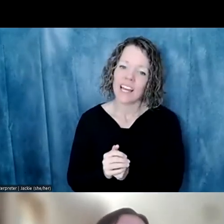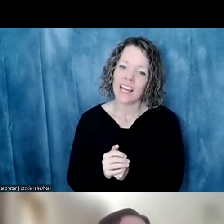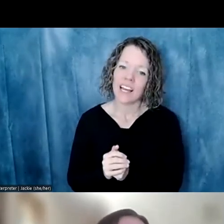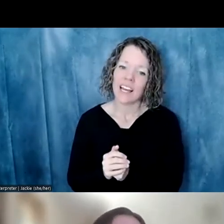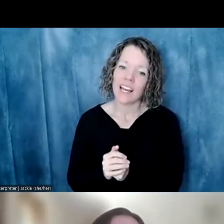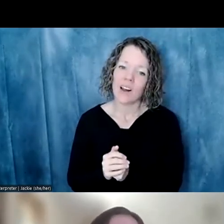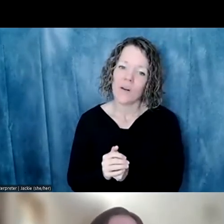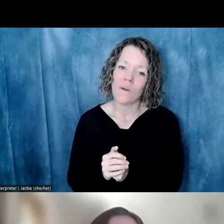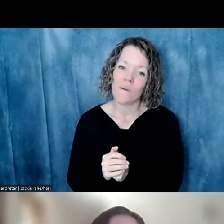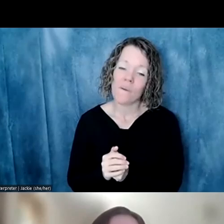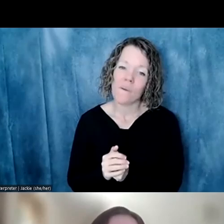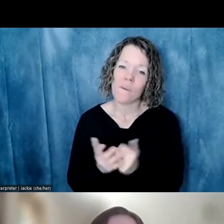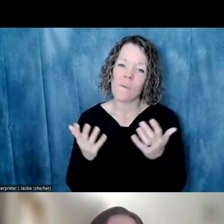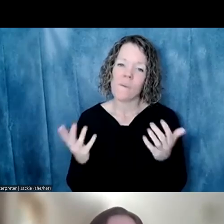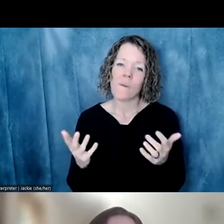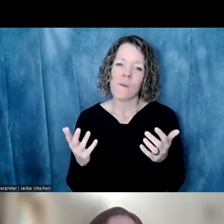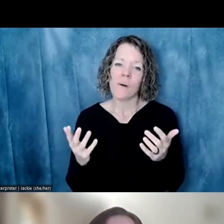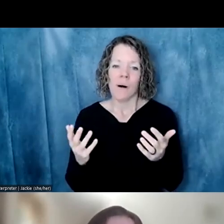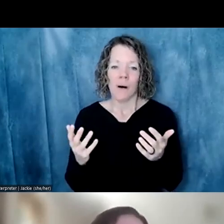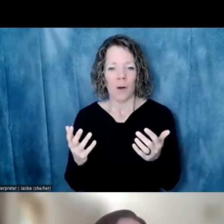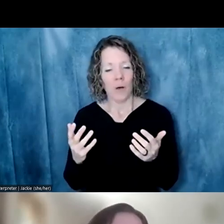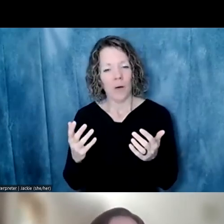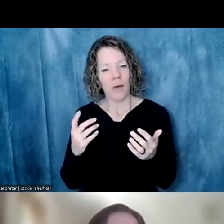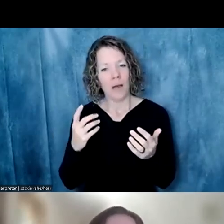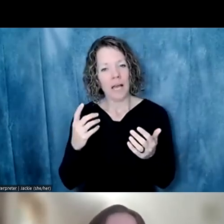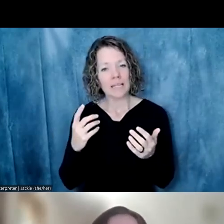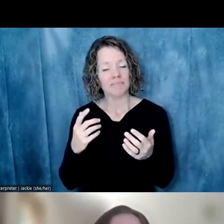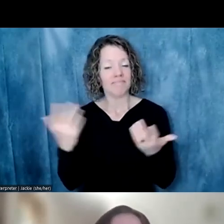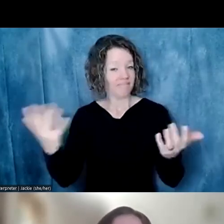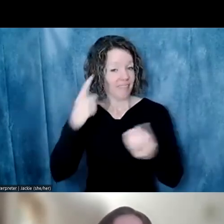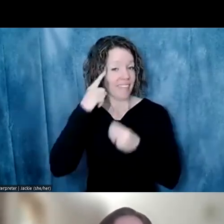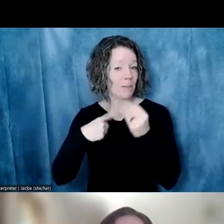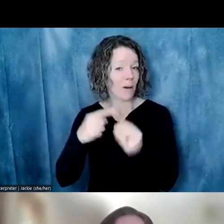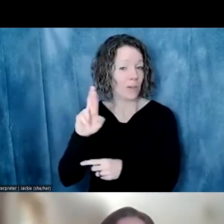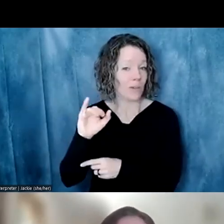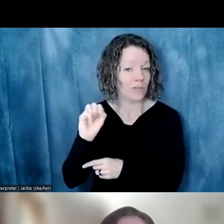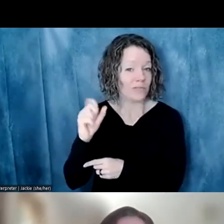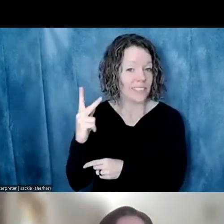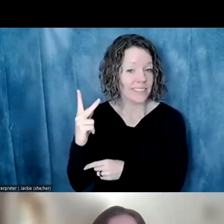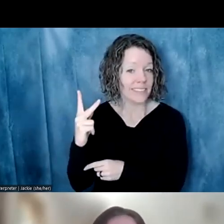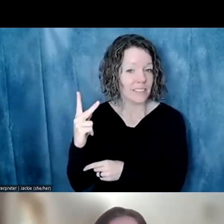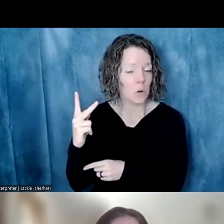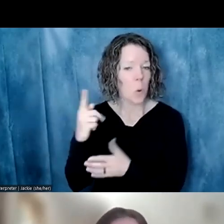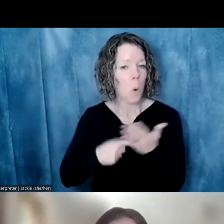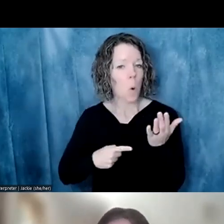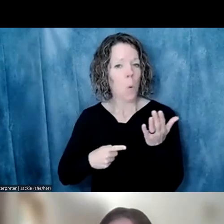is considered an appropriate relationship to risk. So how these tensions, right, like desire